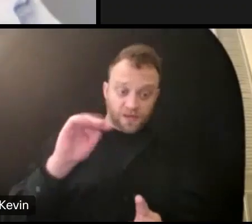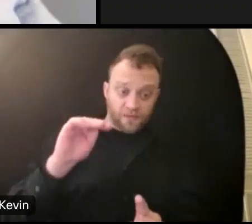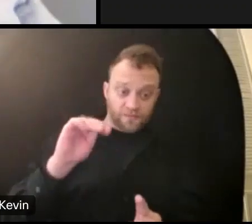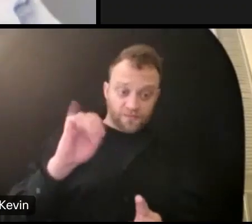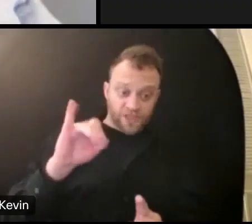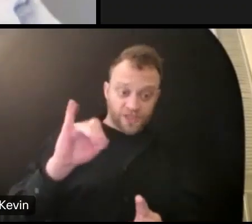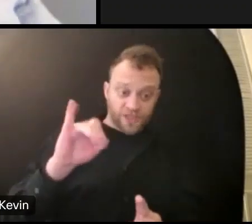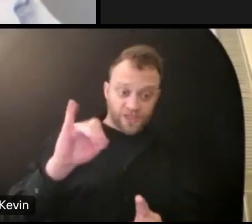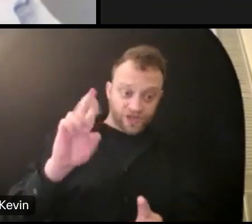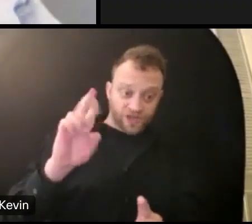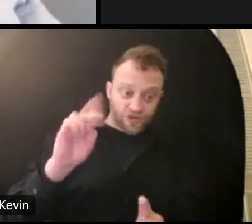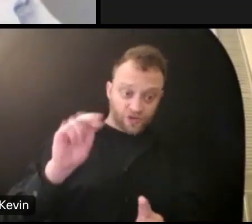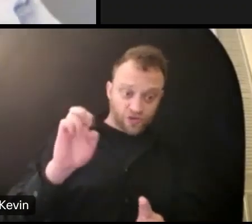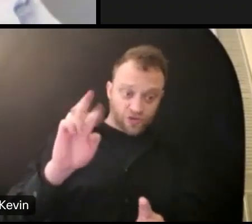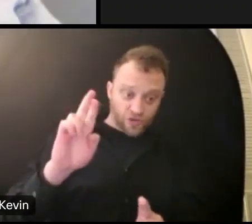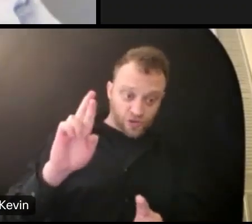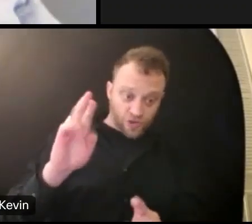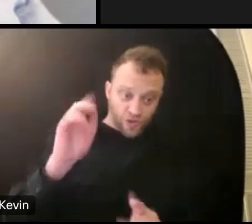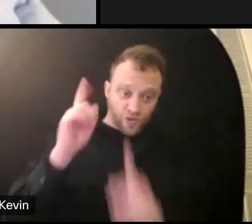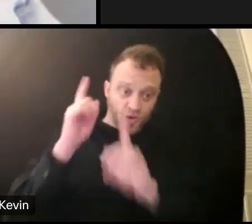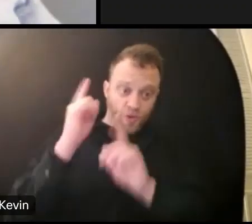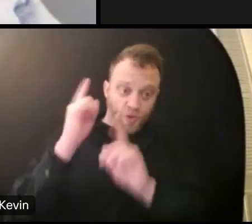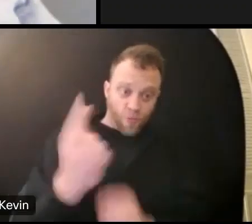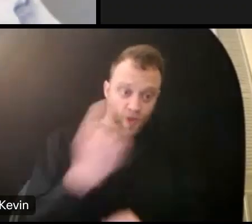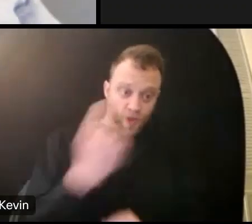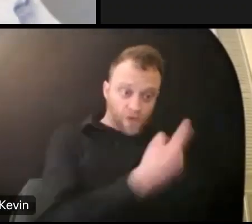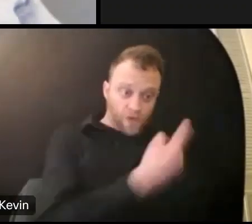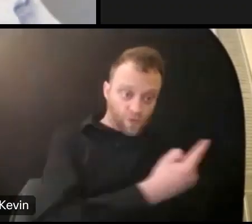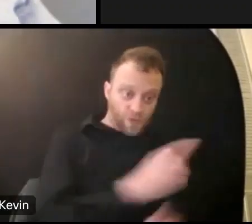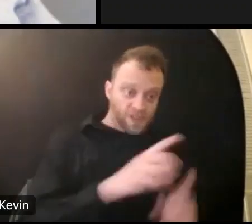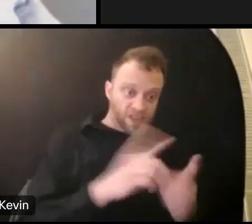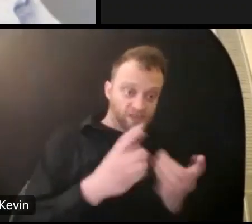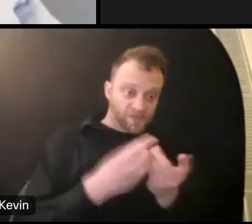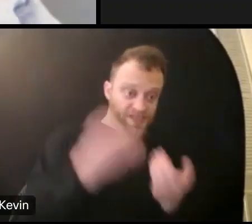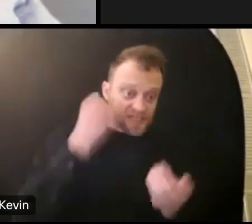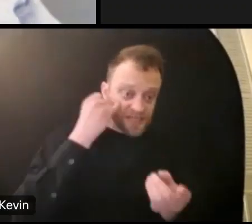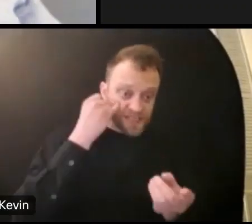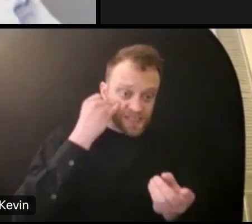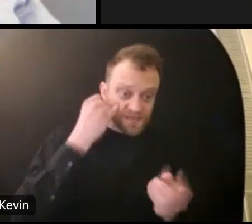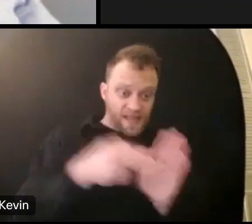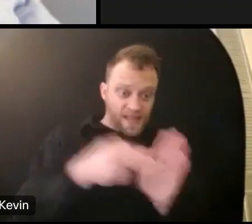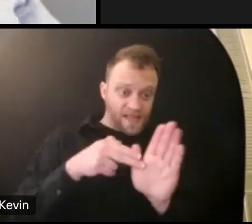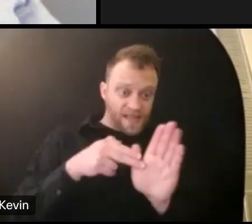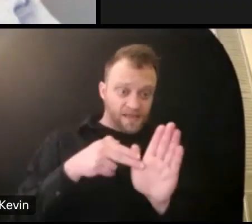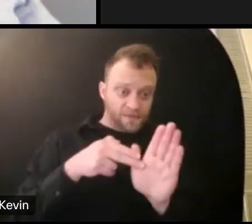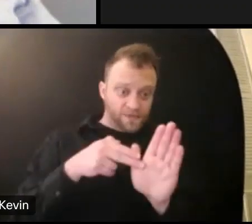been renamed to a new SMD, whether or not it's in the same commission area or not, we will be